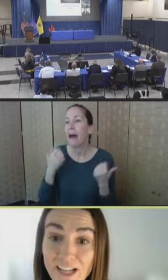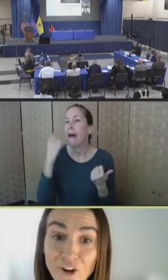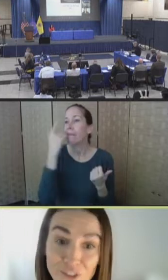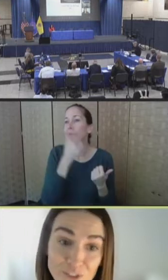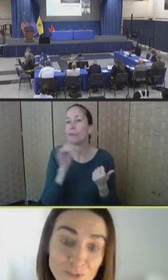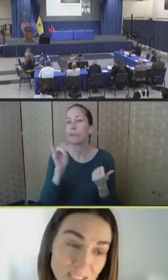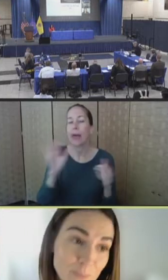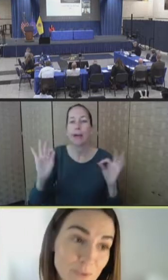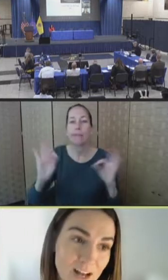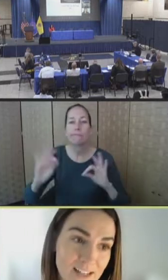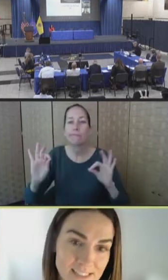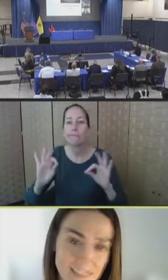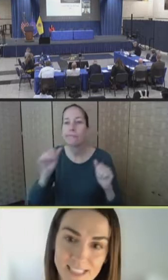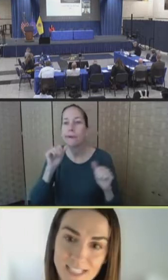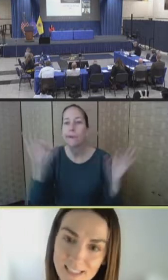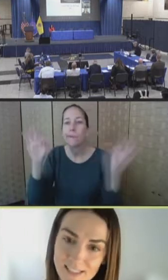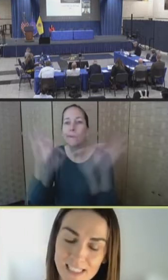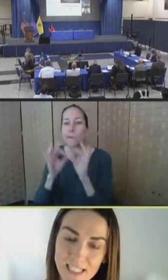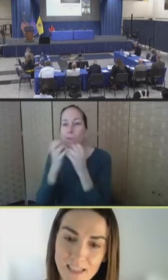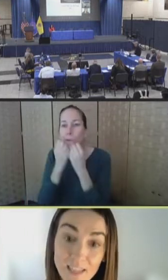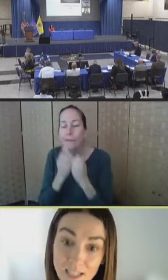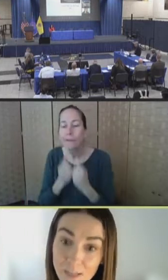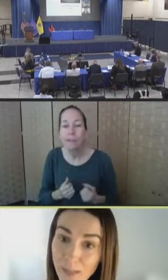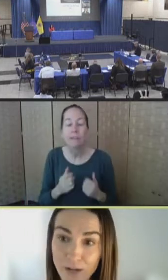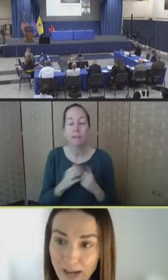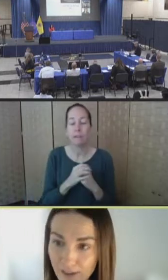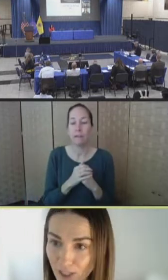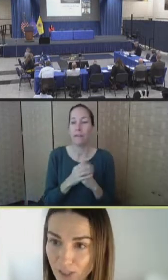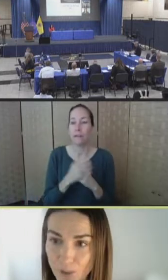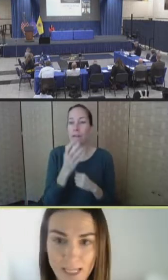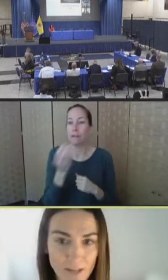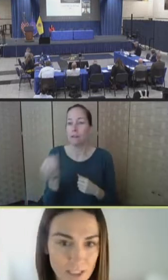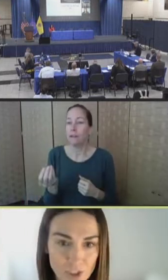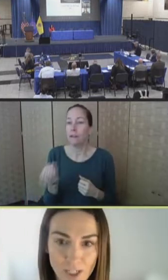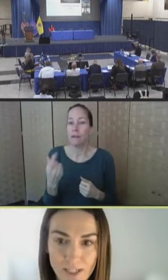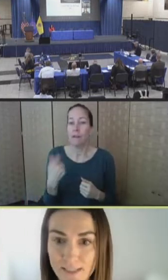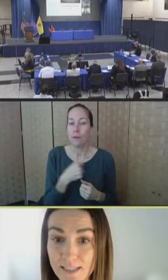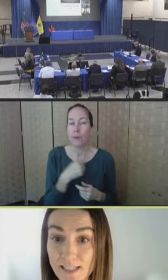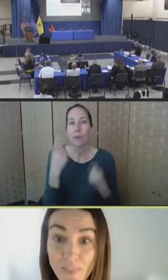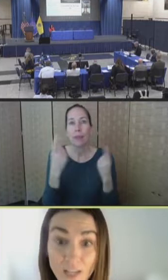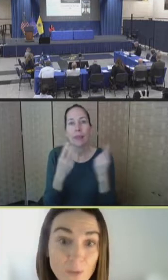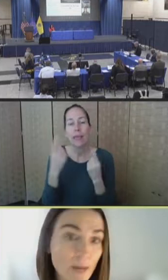it also symbolized this tendency to think about aggregate mortality trends, and to think about,